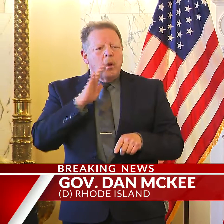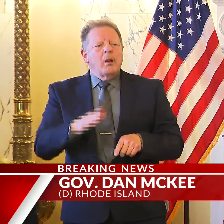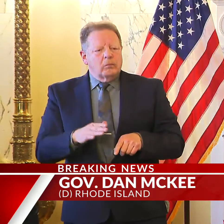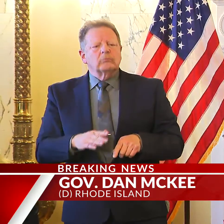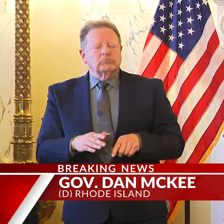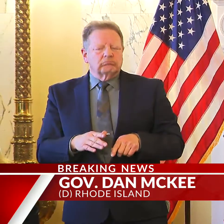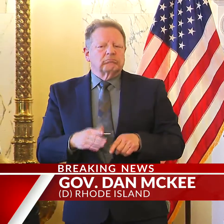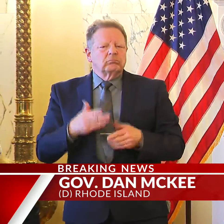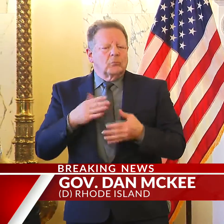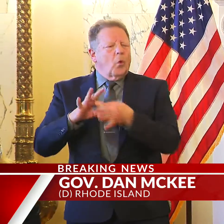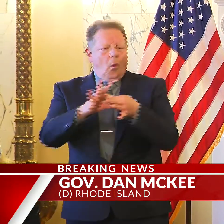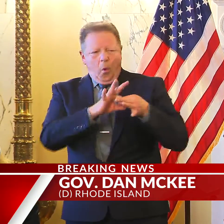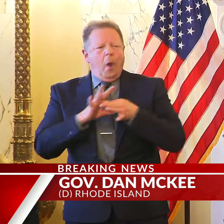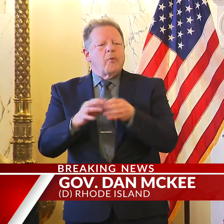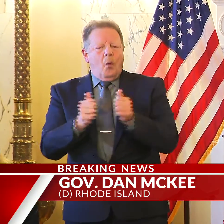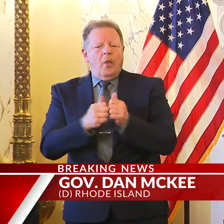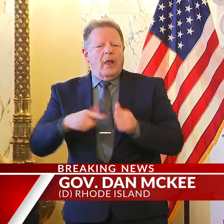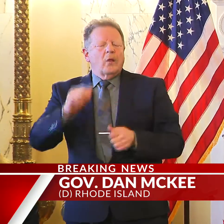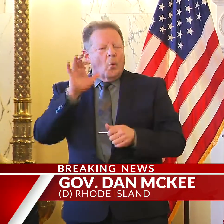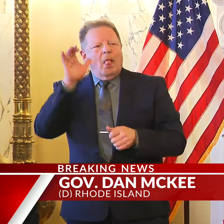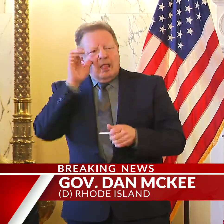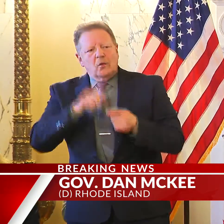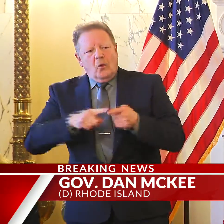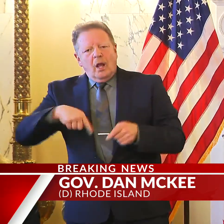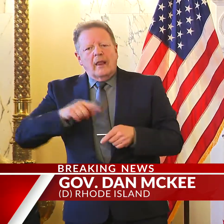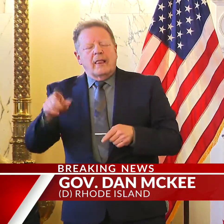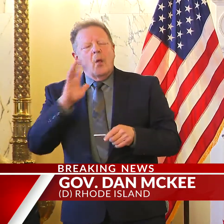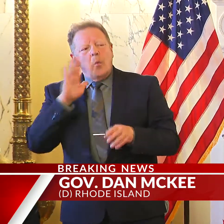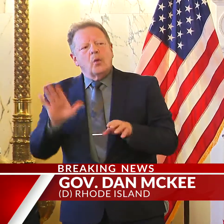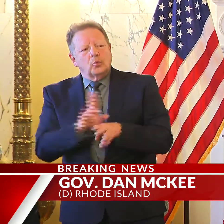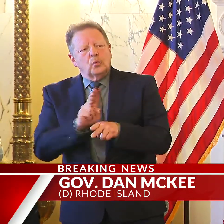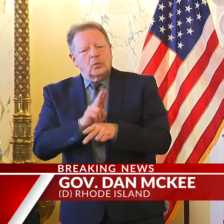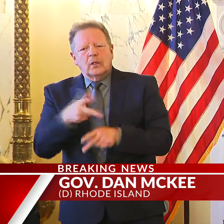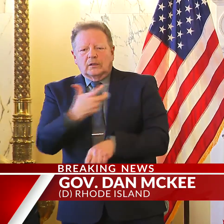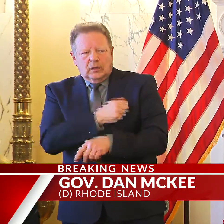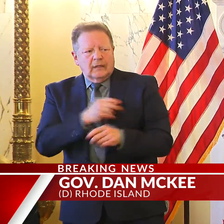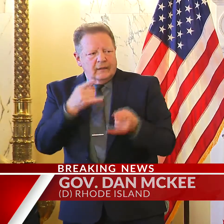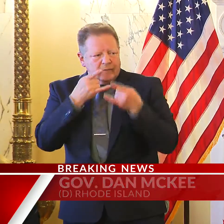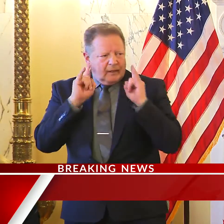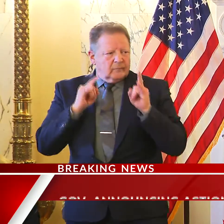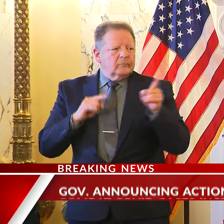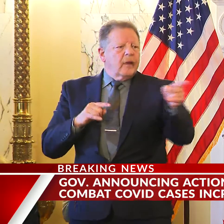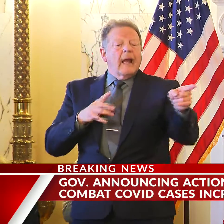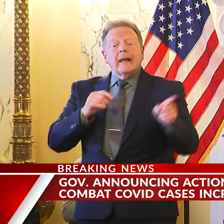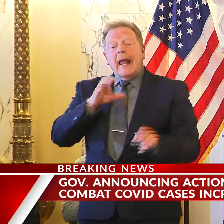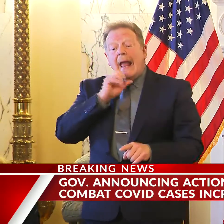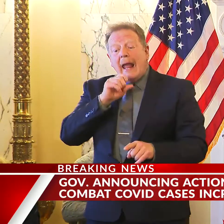A LONG AS A NEW CHALLENGE. WANT TO FACE IT. EXPECT THAT WE'RE GOING TO GET GOOD. GOOD COOPERATION FROM THE PEOPLE IN